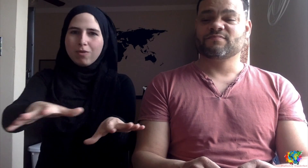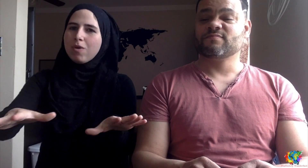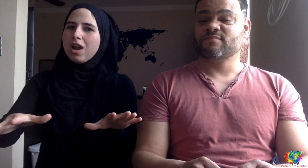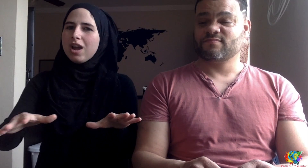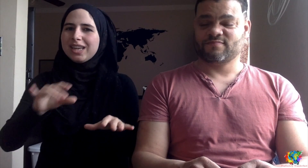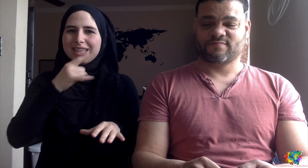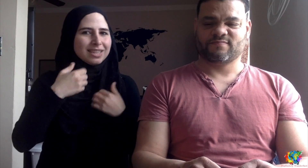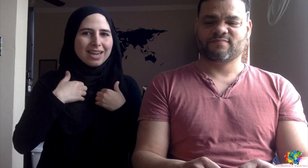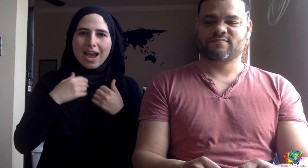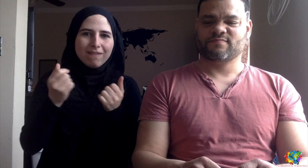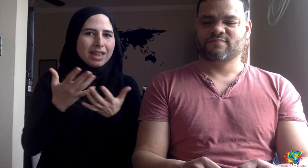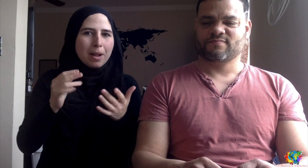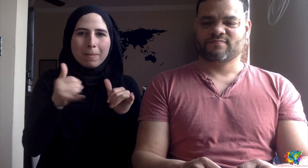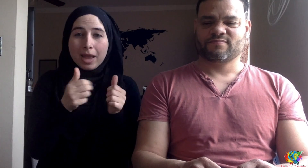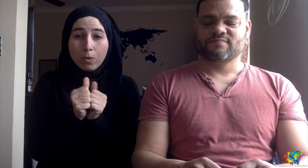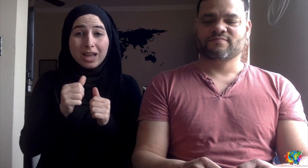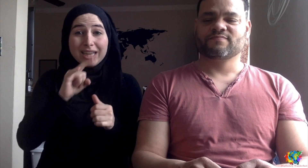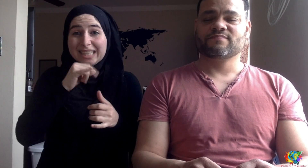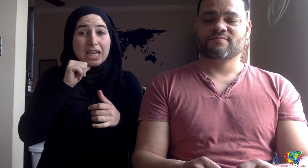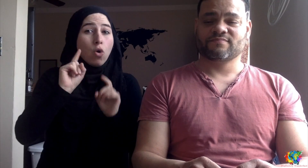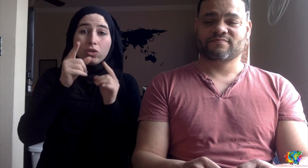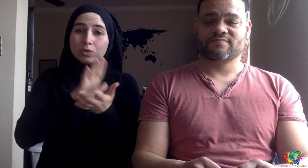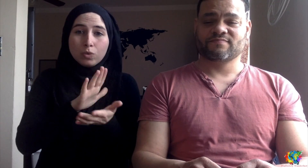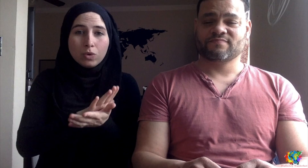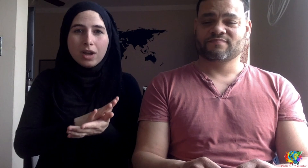Zee: The kids don't have anything to play with. They don't go to school